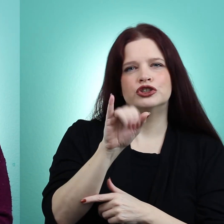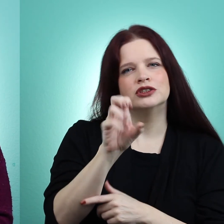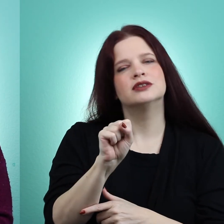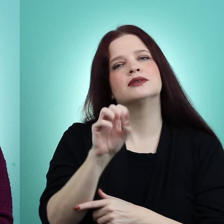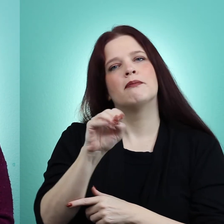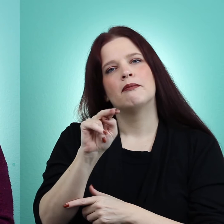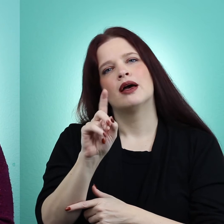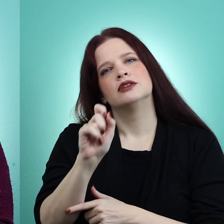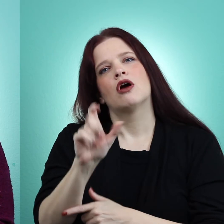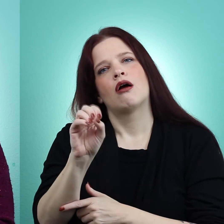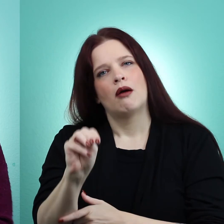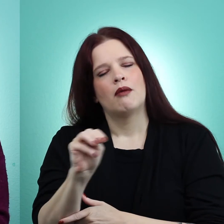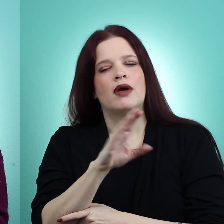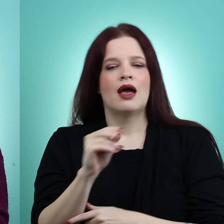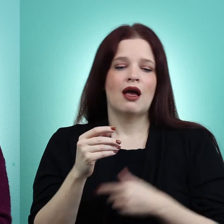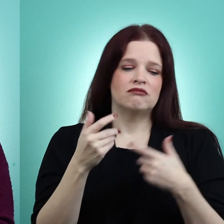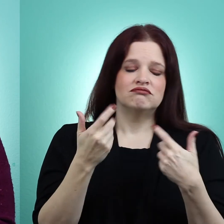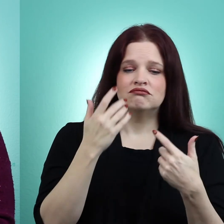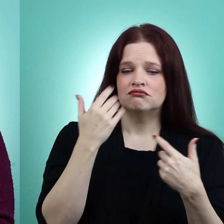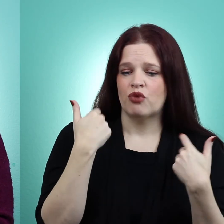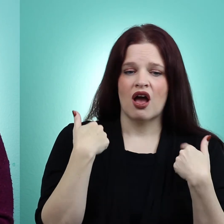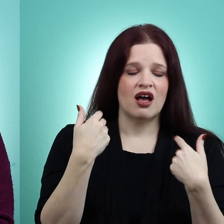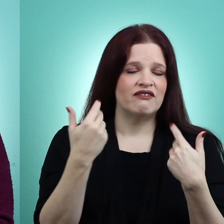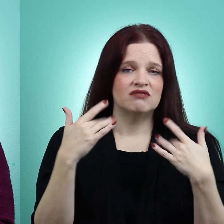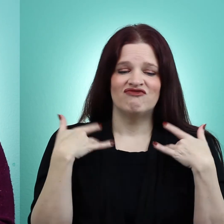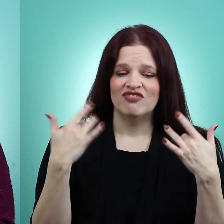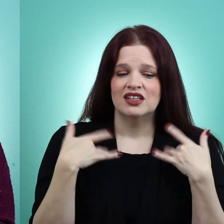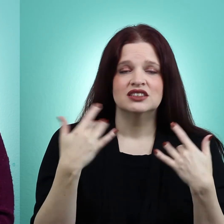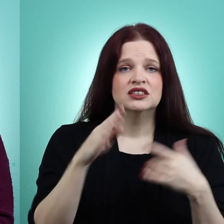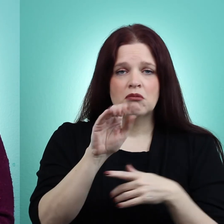some therapy support. We've also got lots of blogs, upcoming information and events we look forward to seeing you more then.